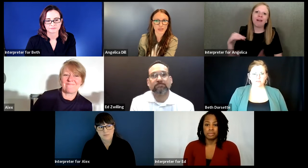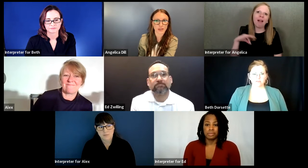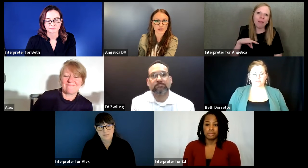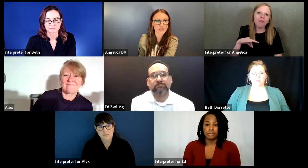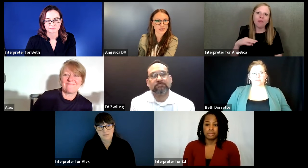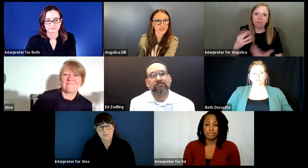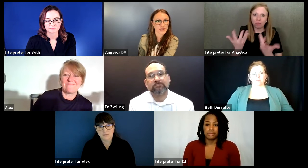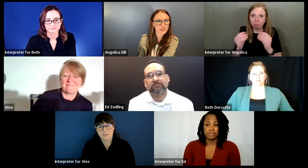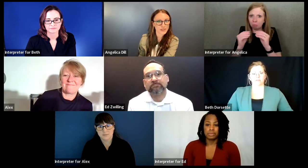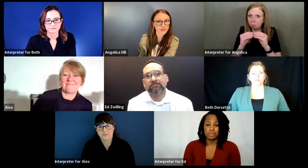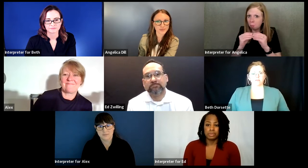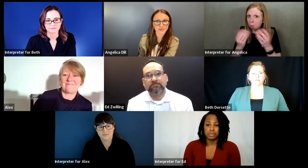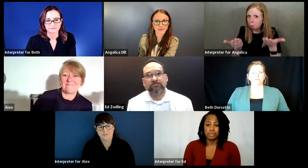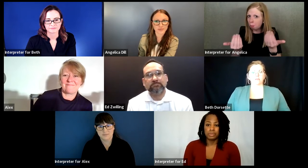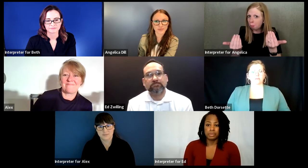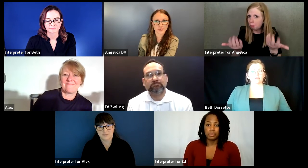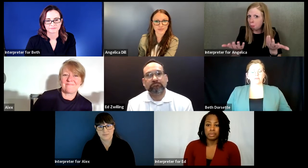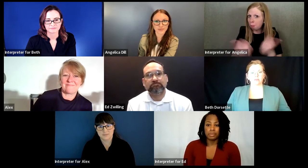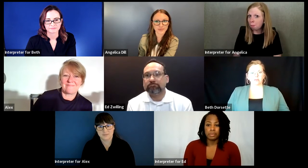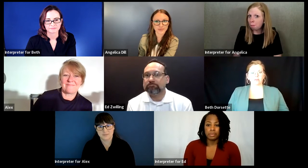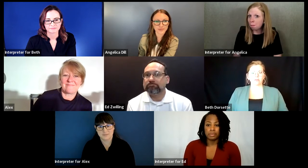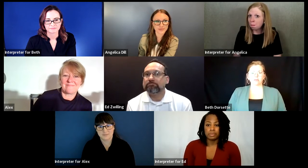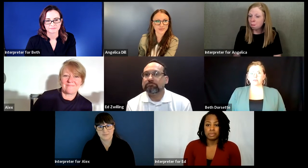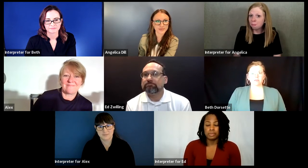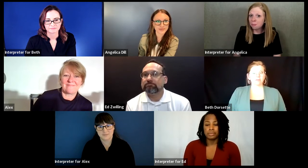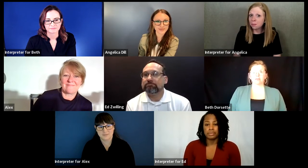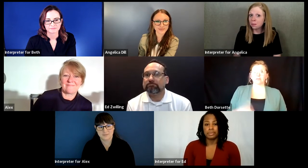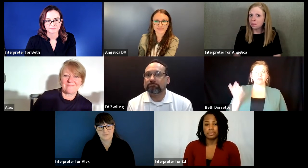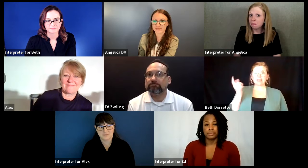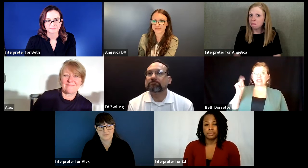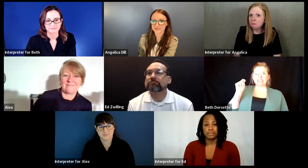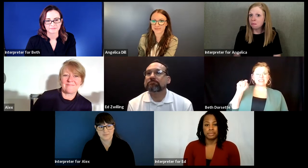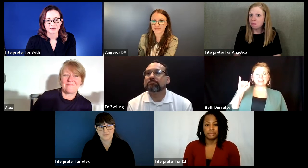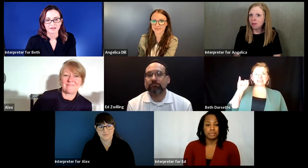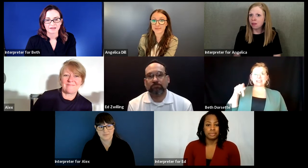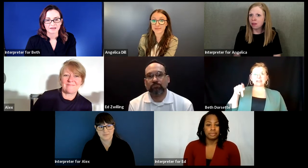I just want to see if there's anything else.